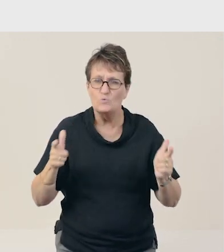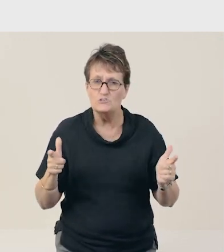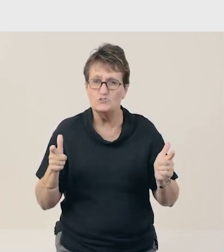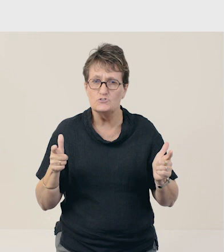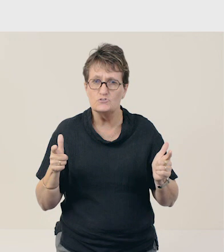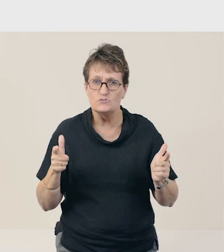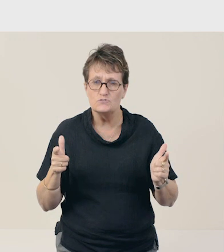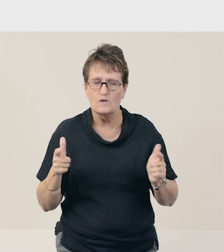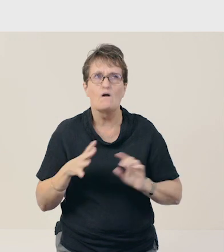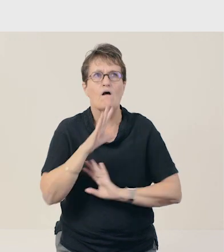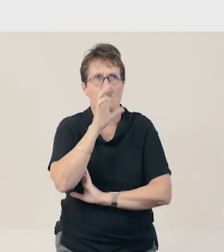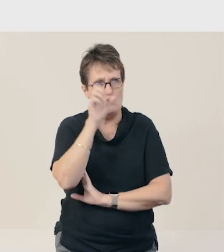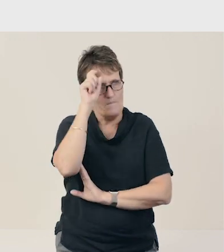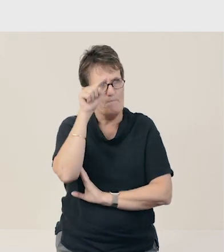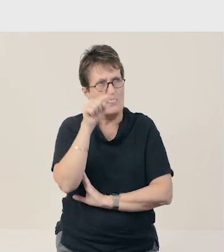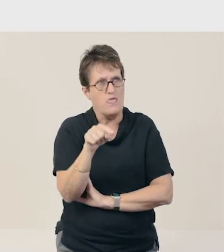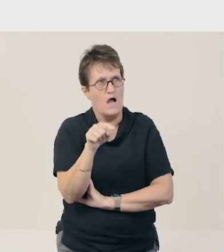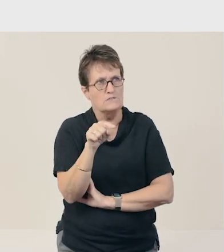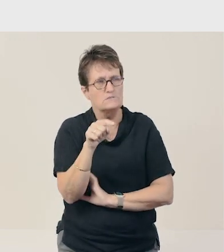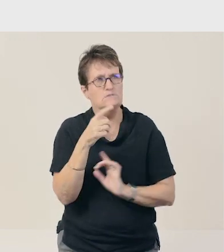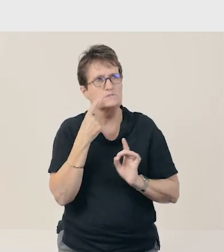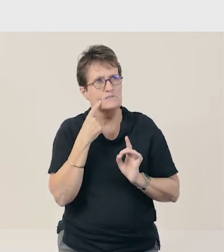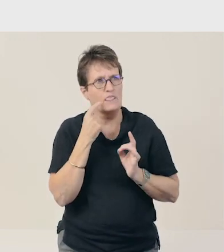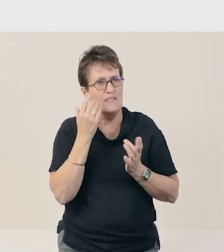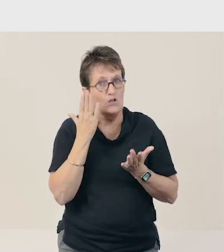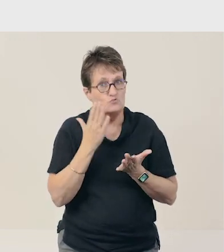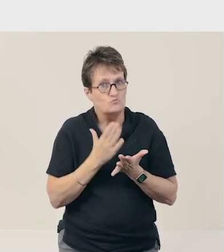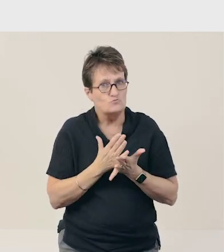So with this in mind, let's see if this is true or false.